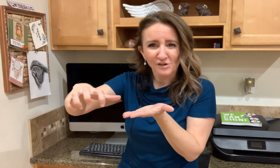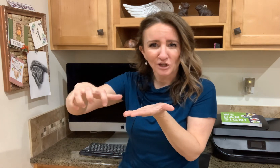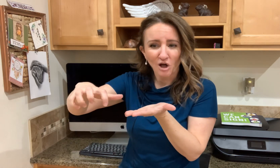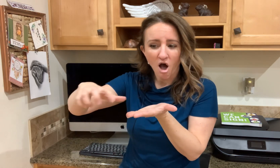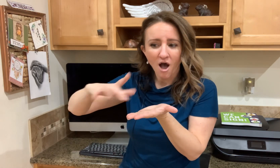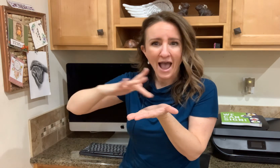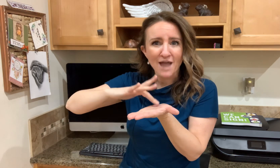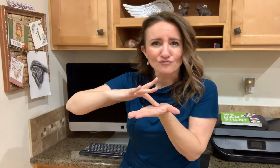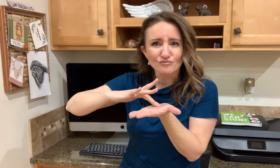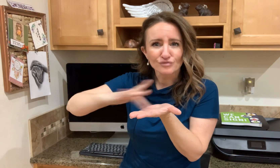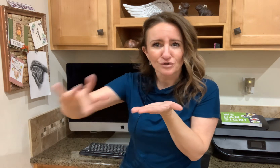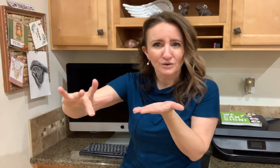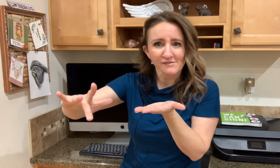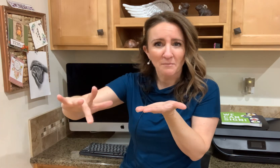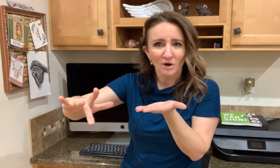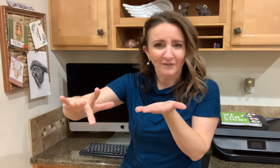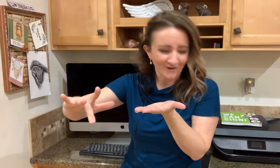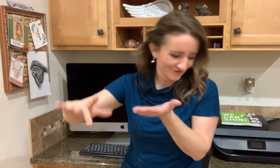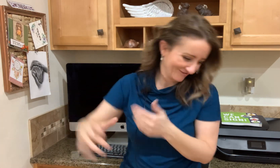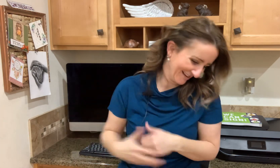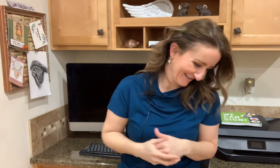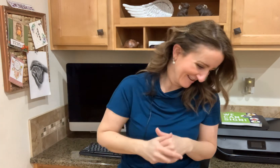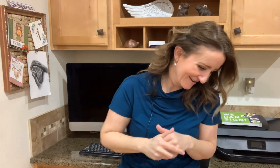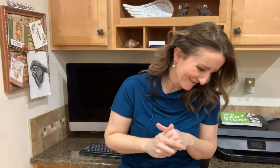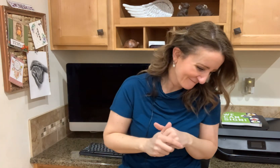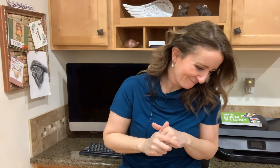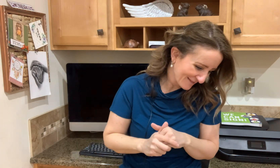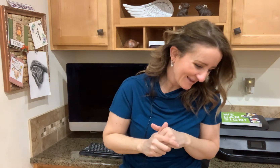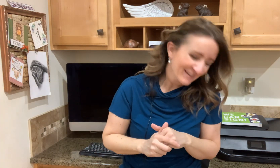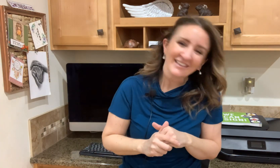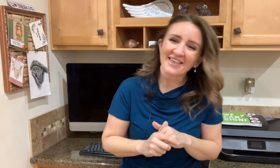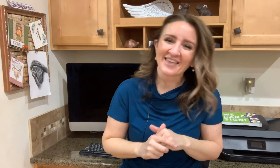the claw and rude is the middle finger. And then the